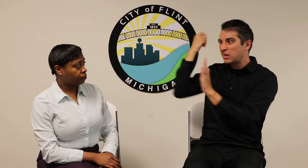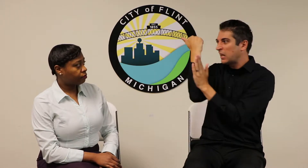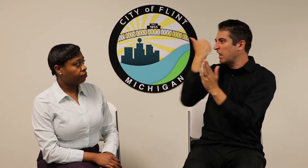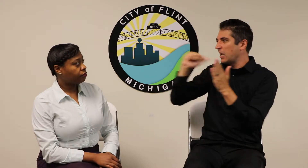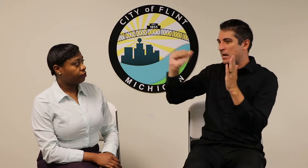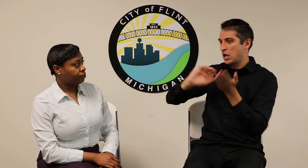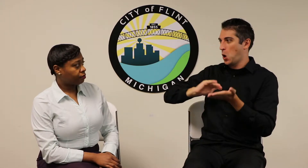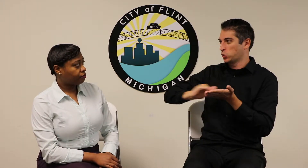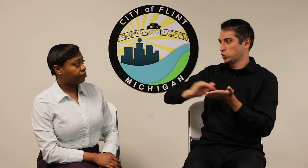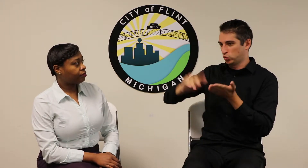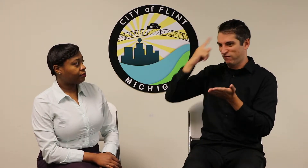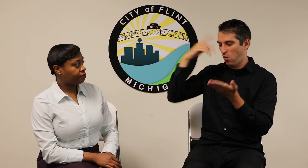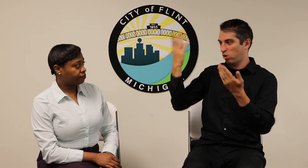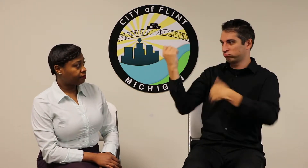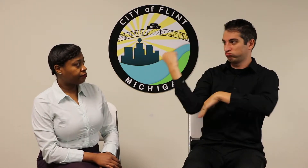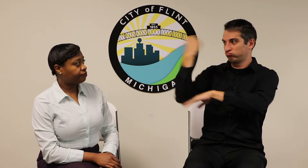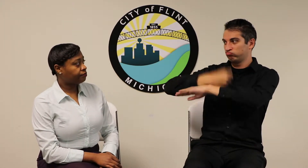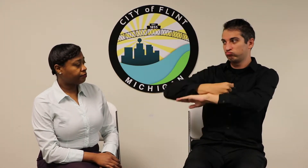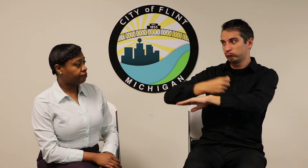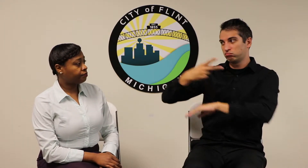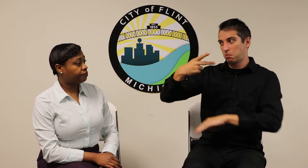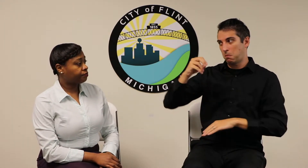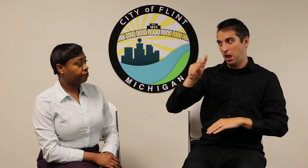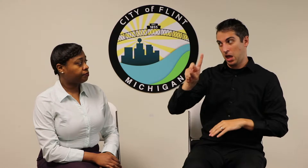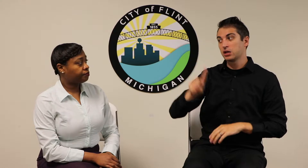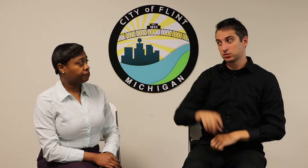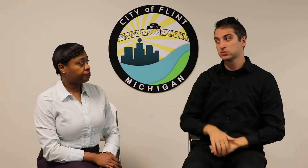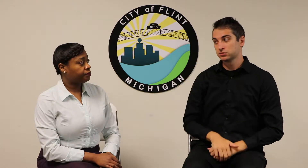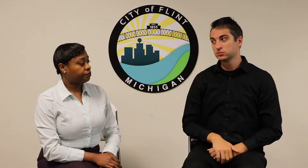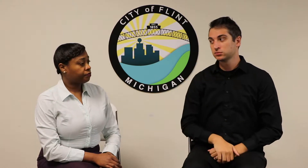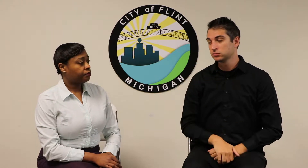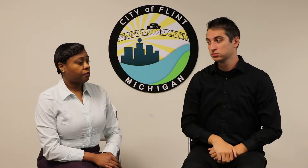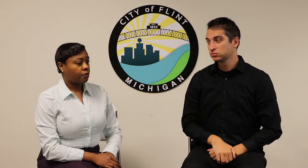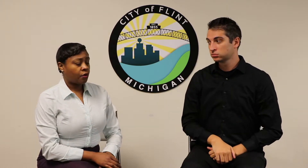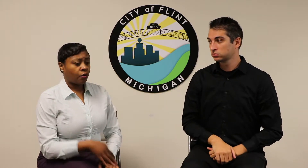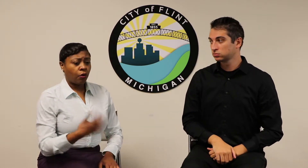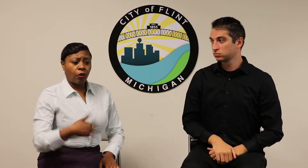water distribution sites that already exist.